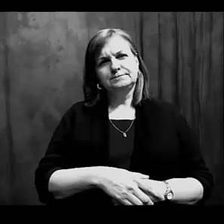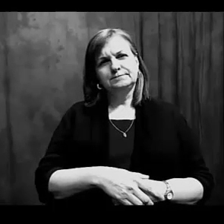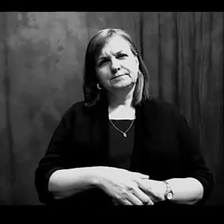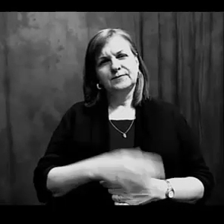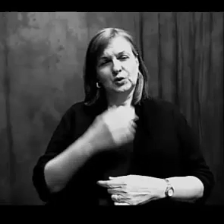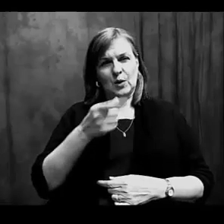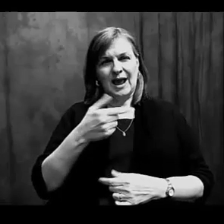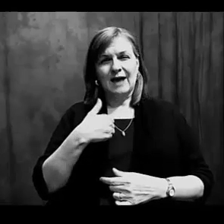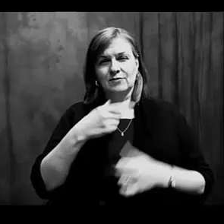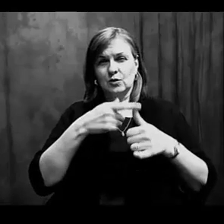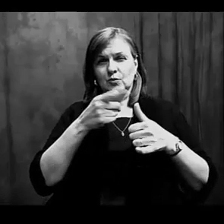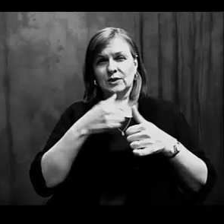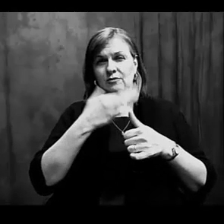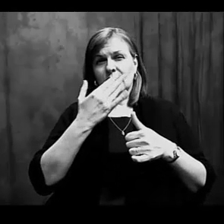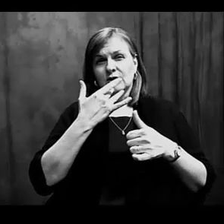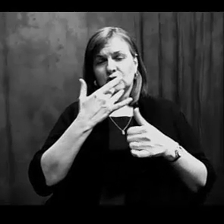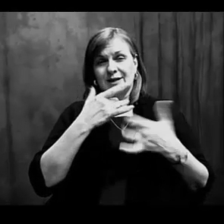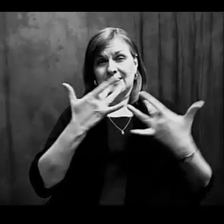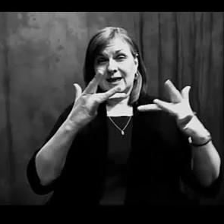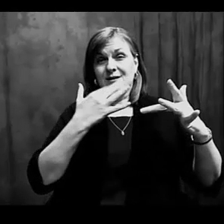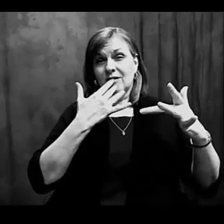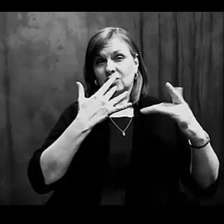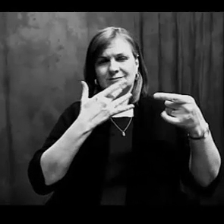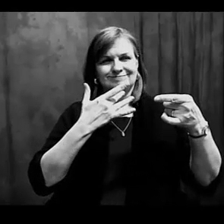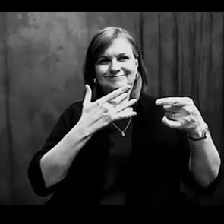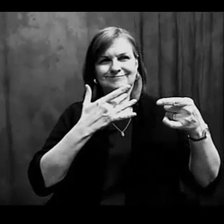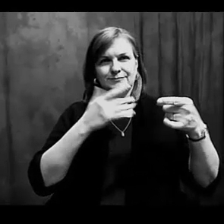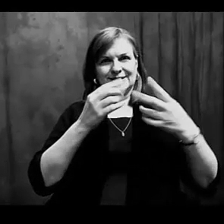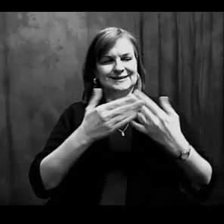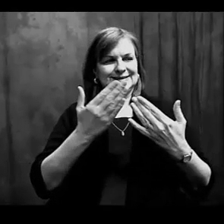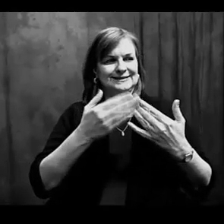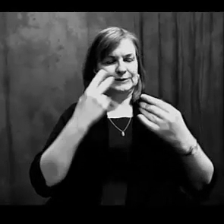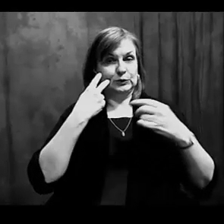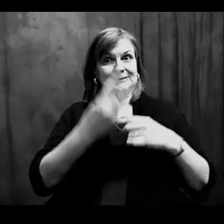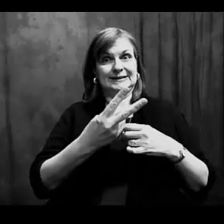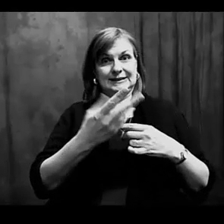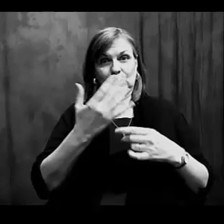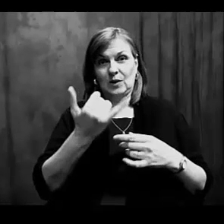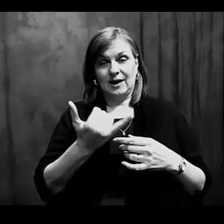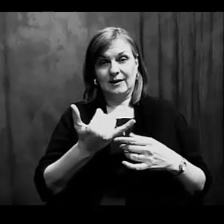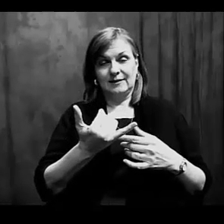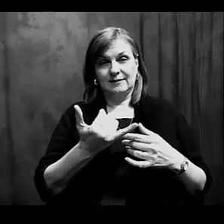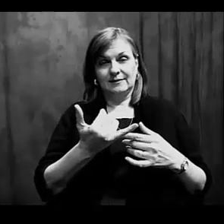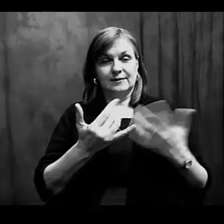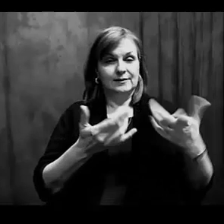well we have our regional guy -- but suddenly he's not faring so well right??